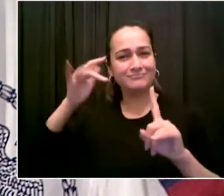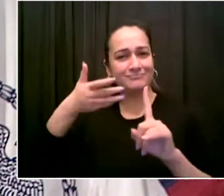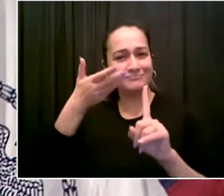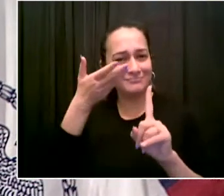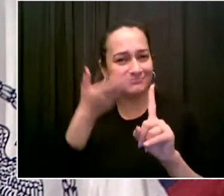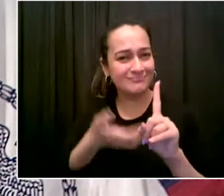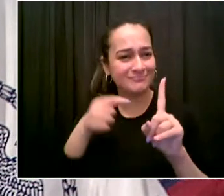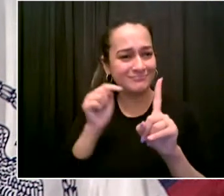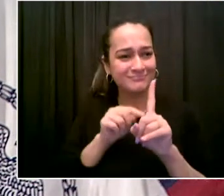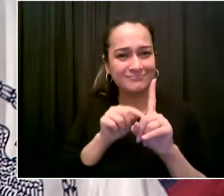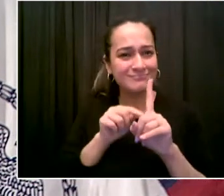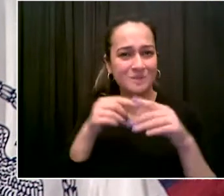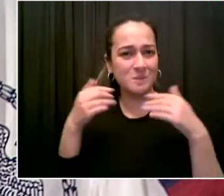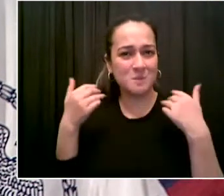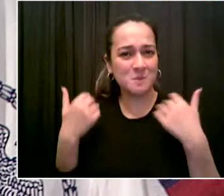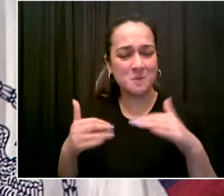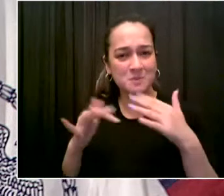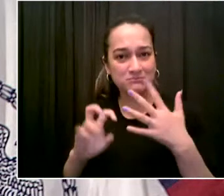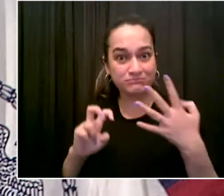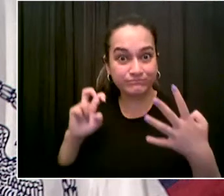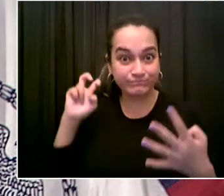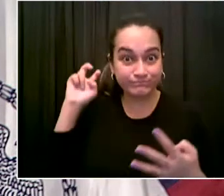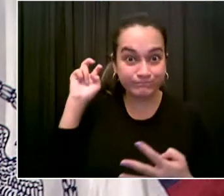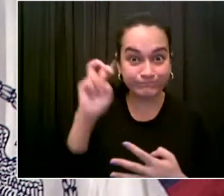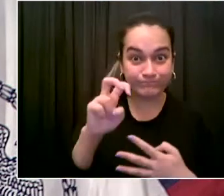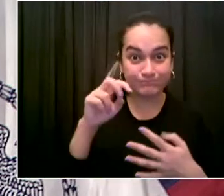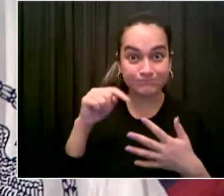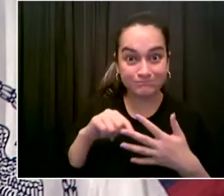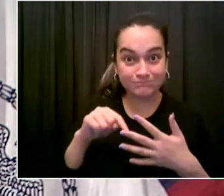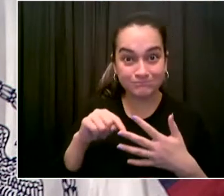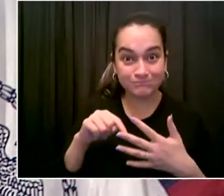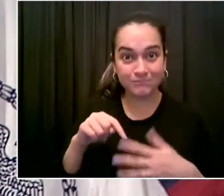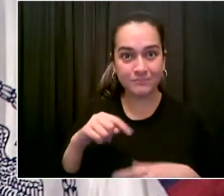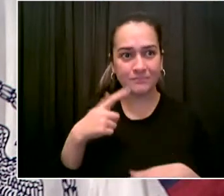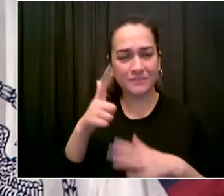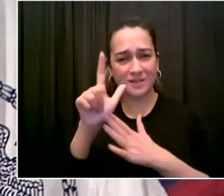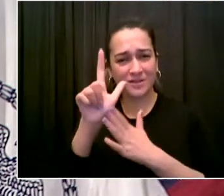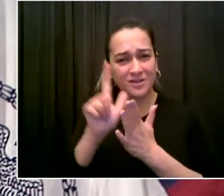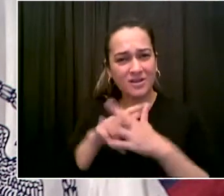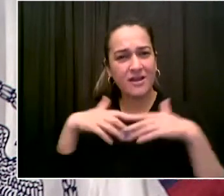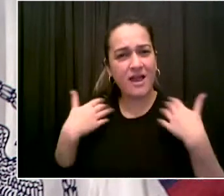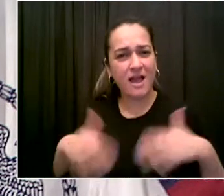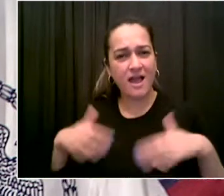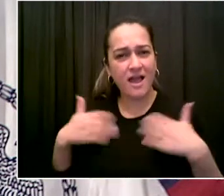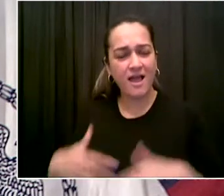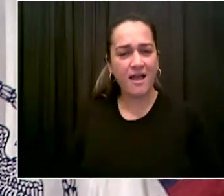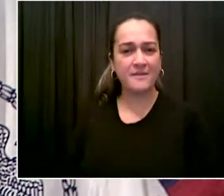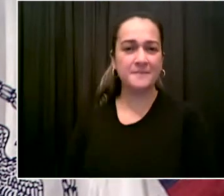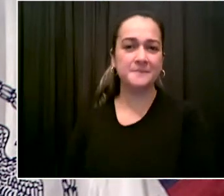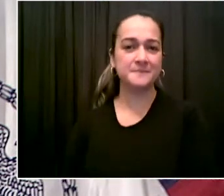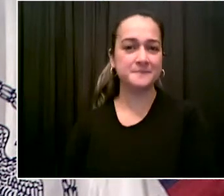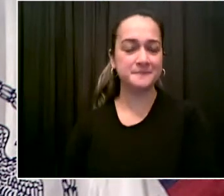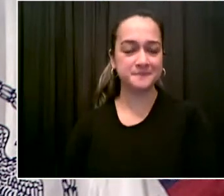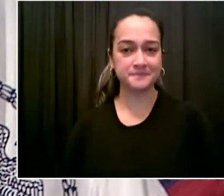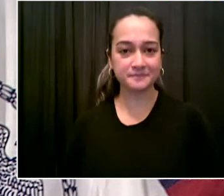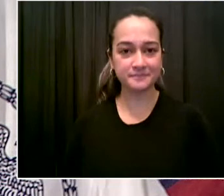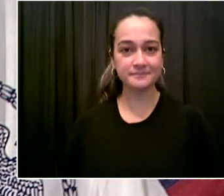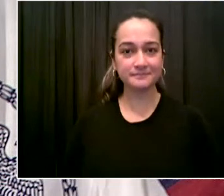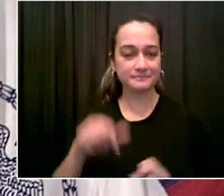RECOGNIZE, THIS